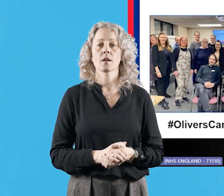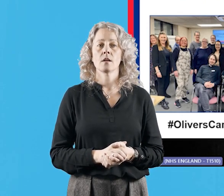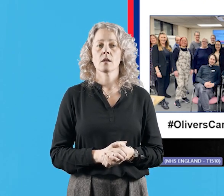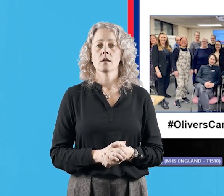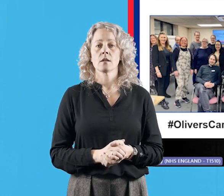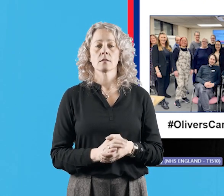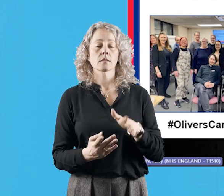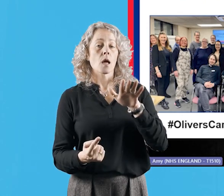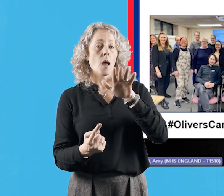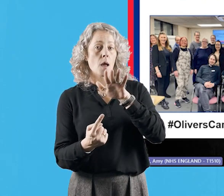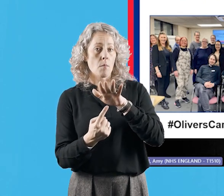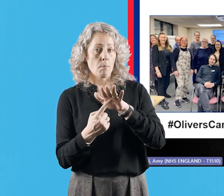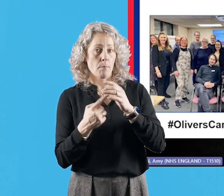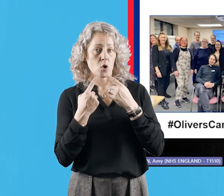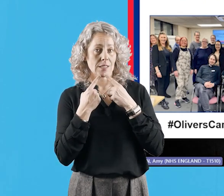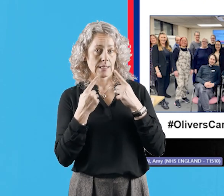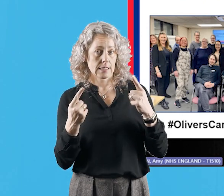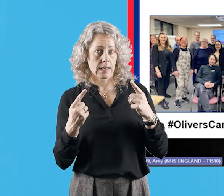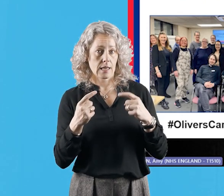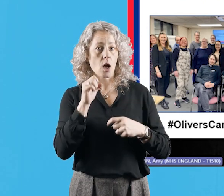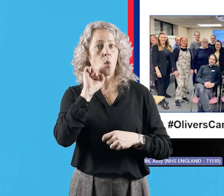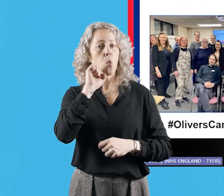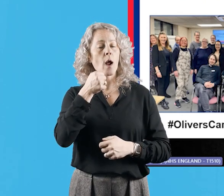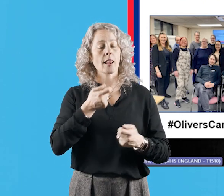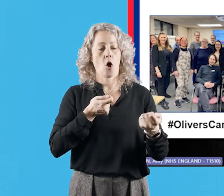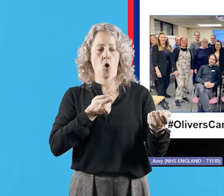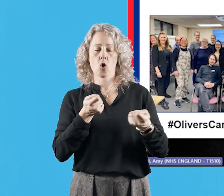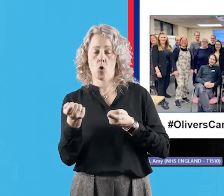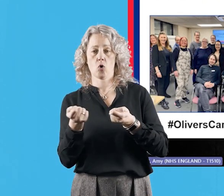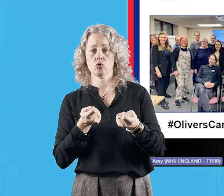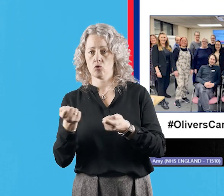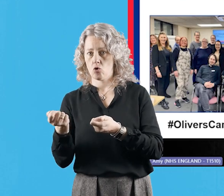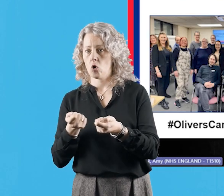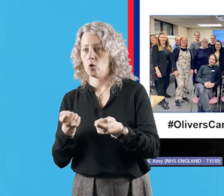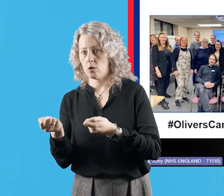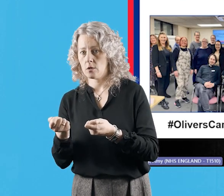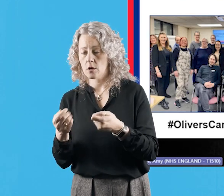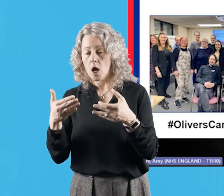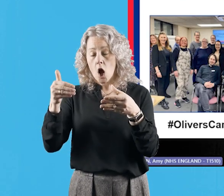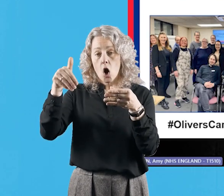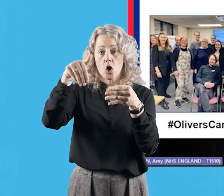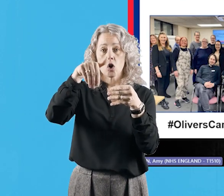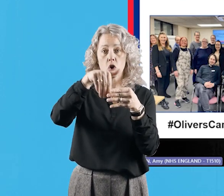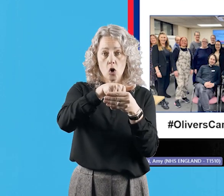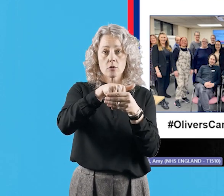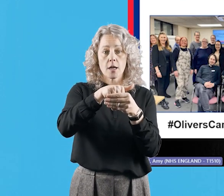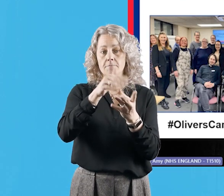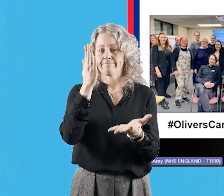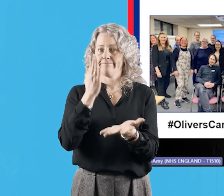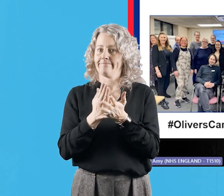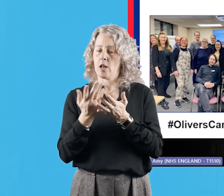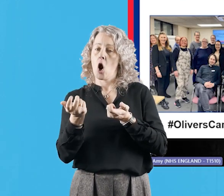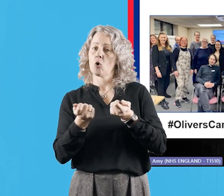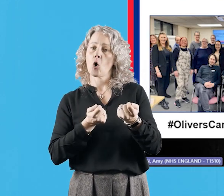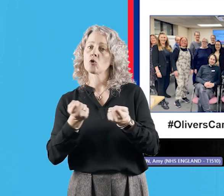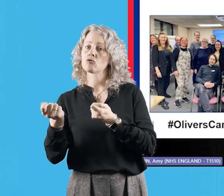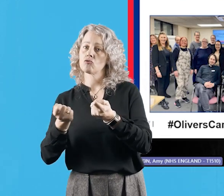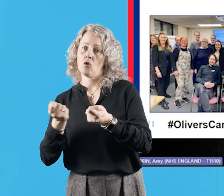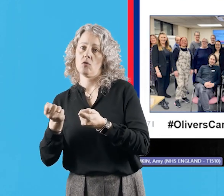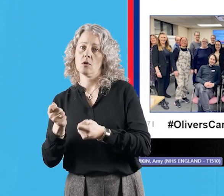But I think it is important to say that that will be controlled, OK, the content will be controlled by the national